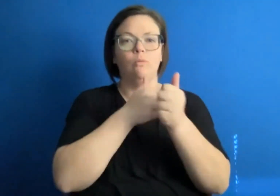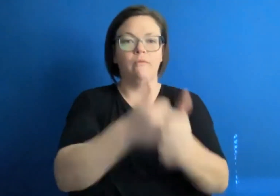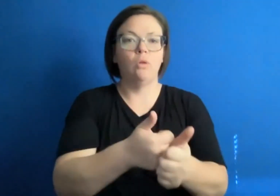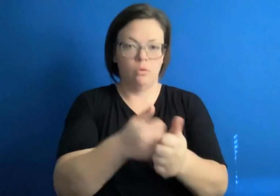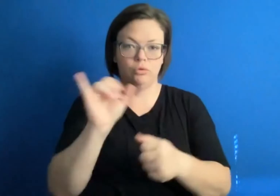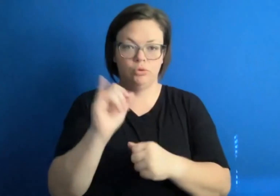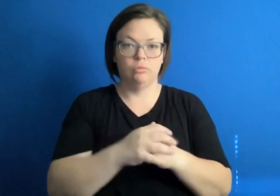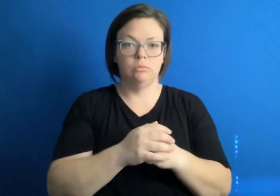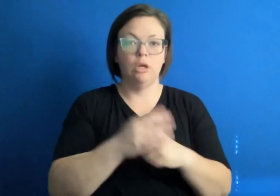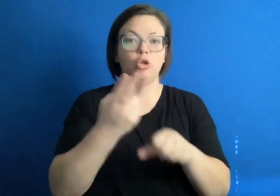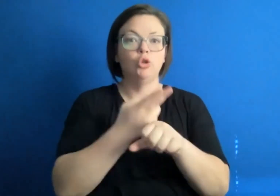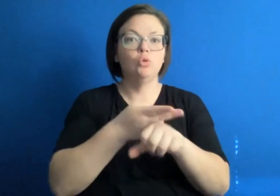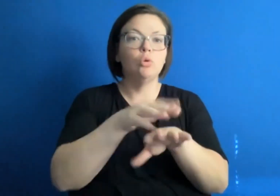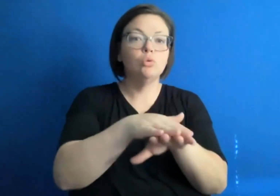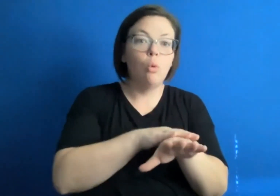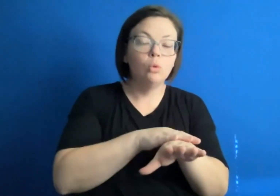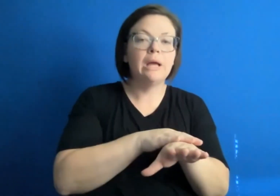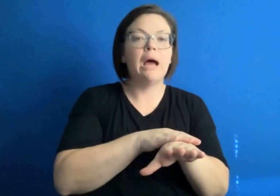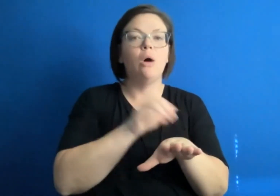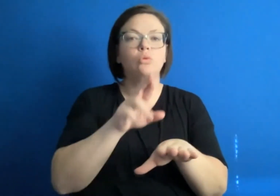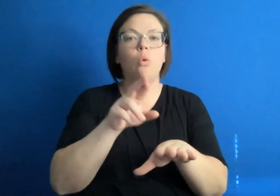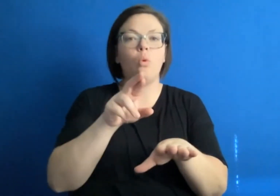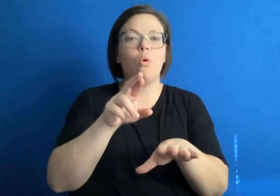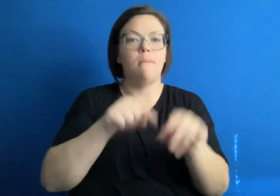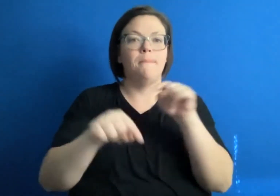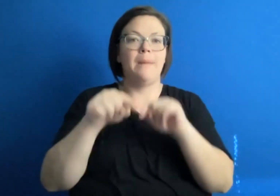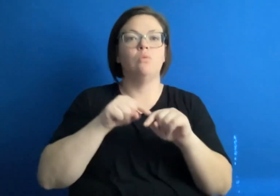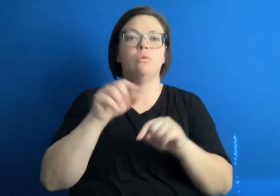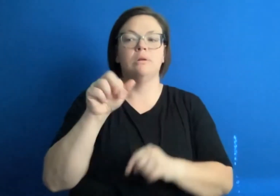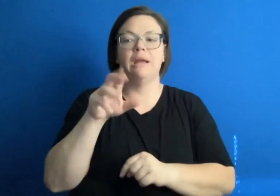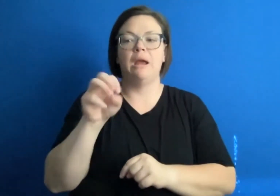Use the slow down or background with backward arrows button in zoom reactions if things are